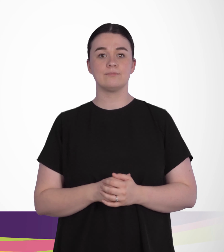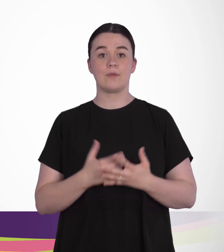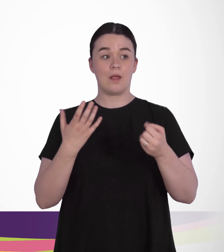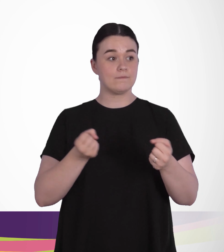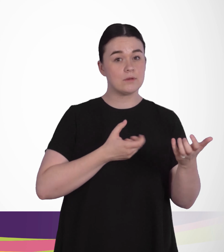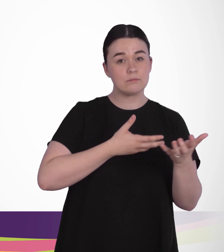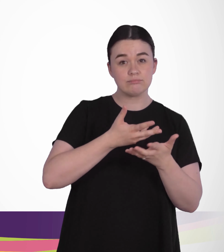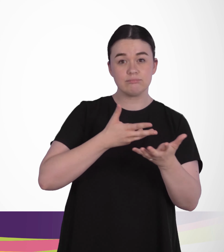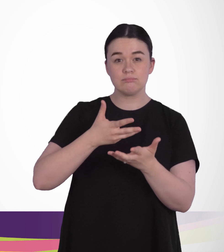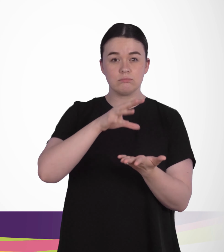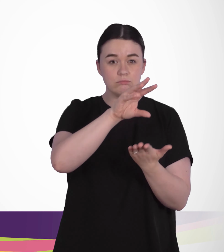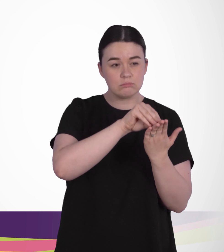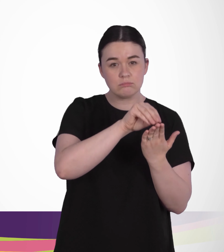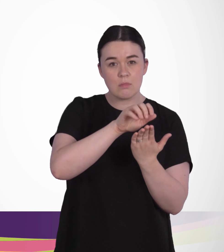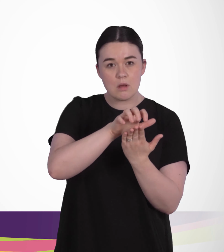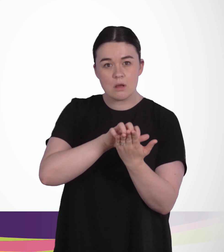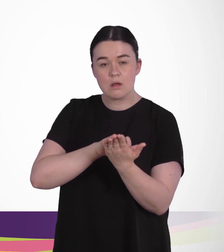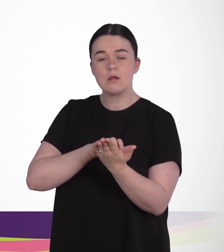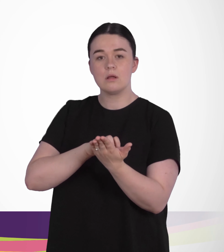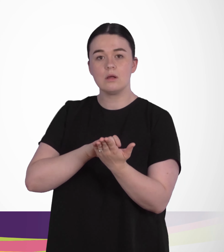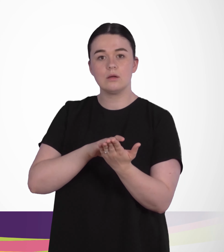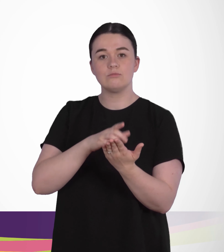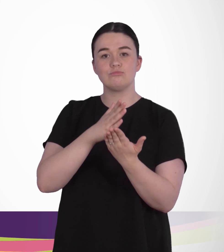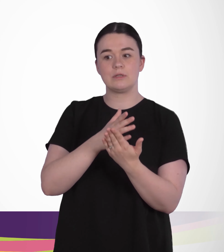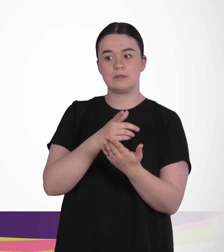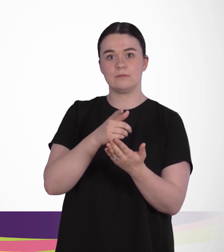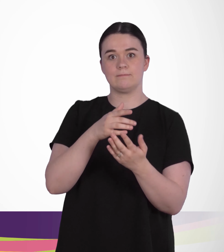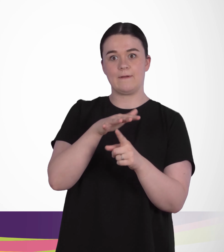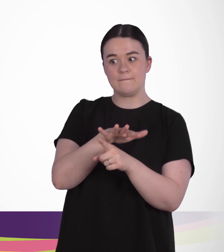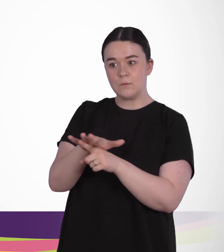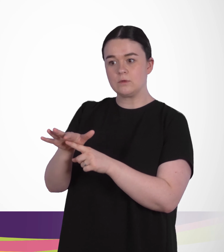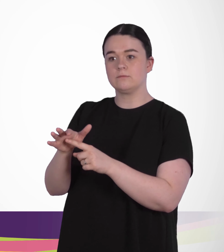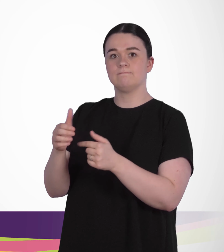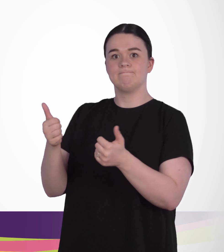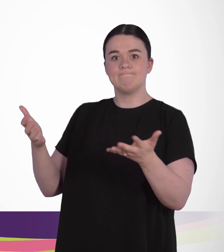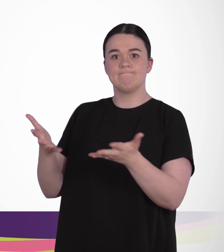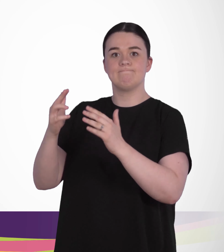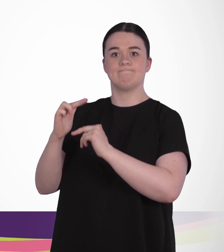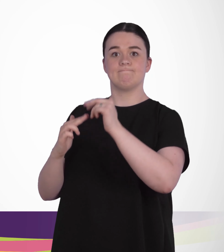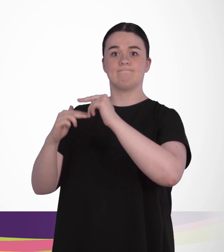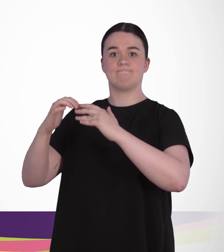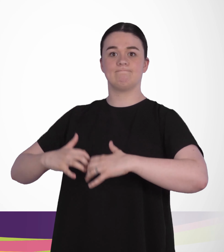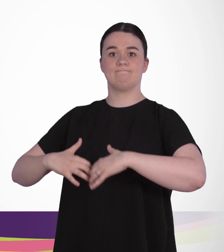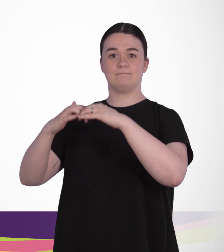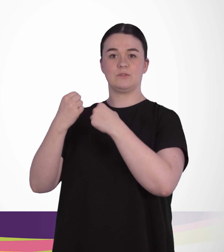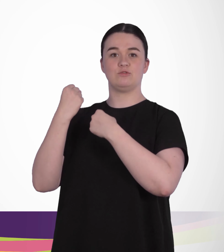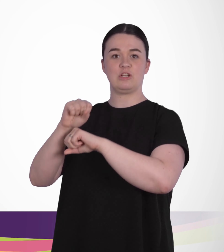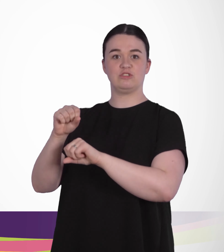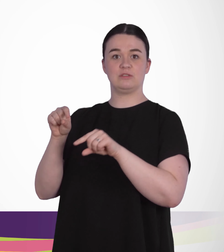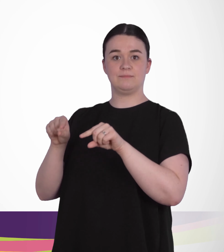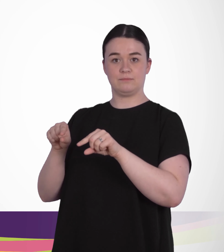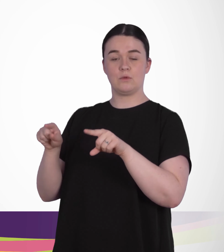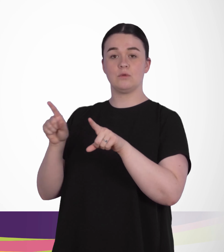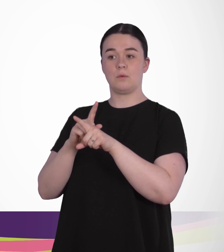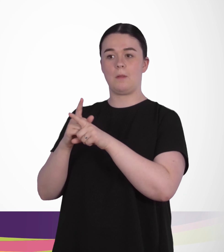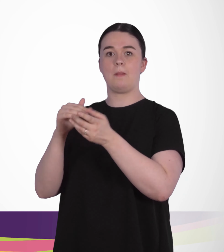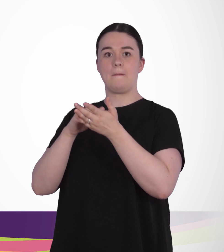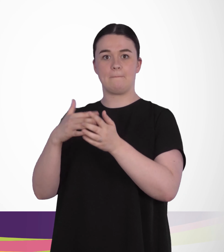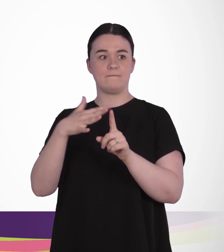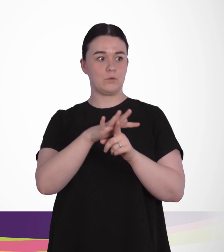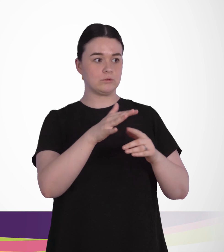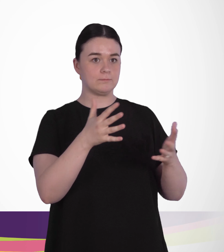The findings from these consultations has informed the development of the Strategy and will inform the